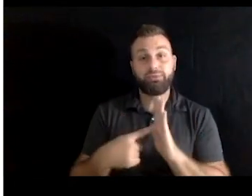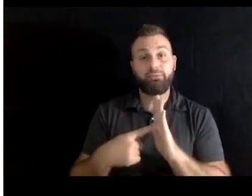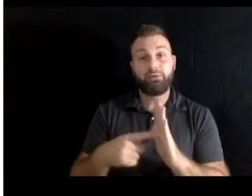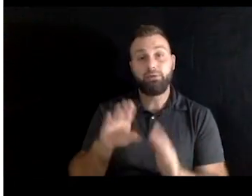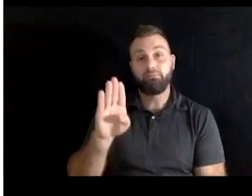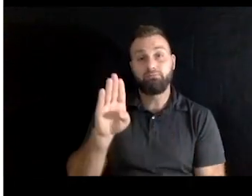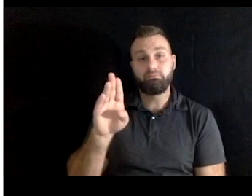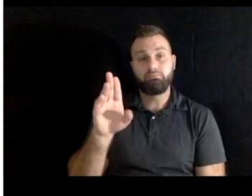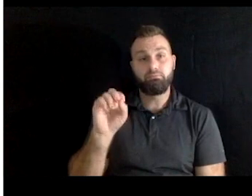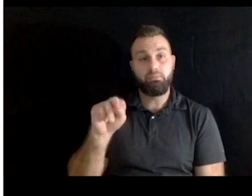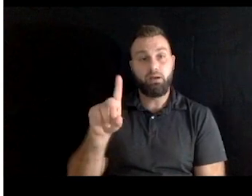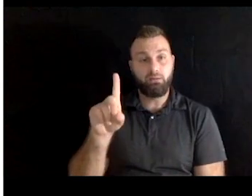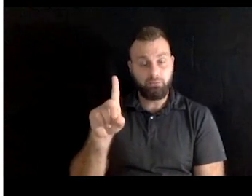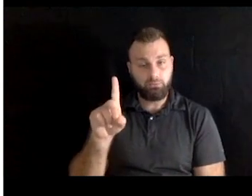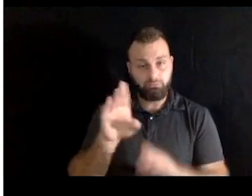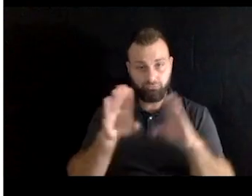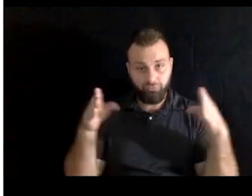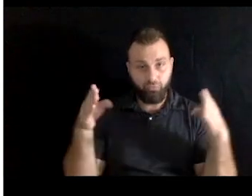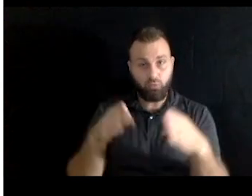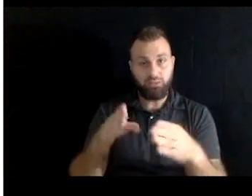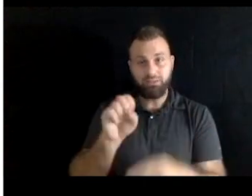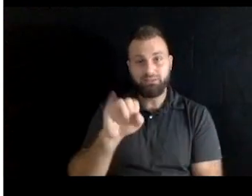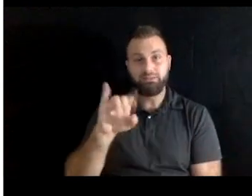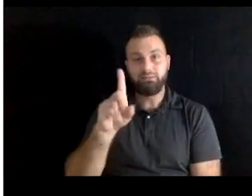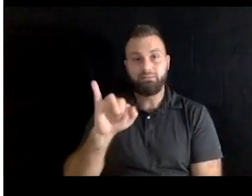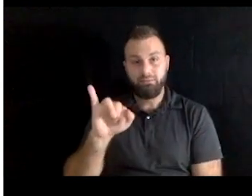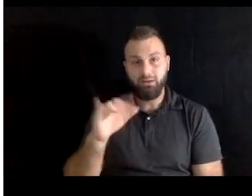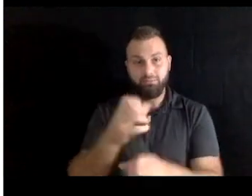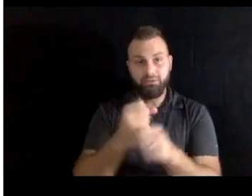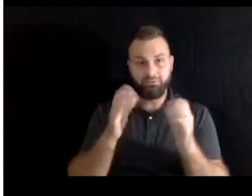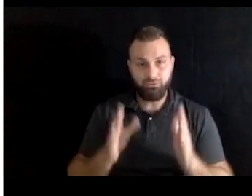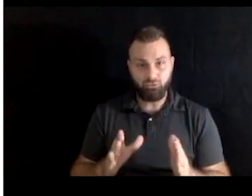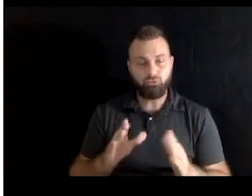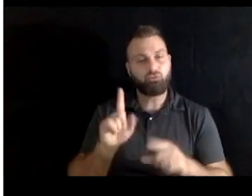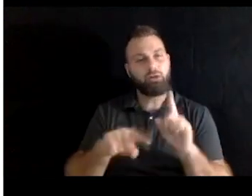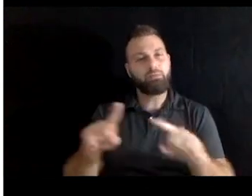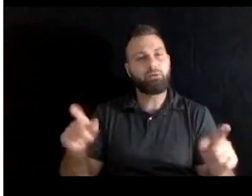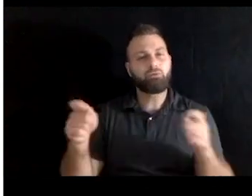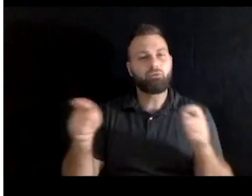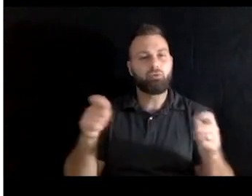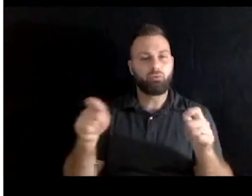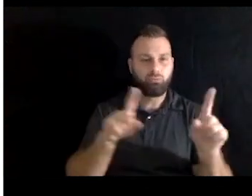targeting all SSDI beneficiaries here, this is a randomized controlled trial.